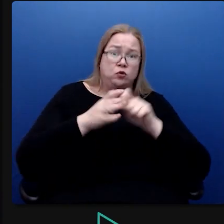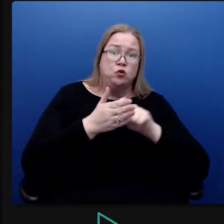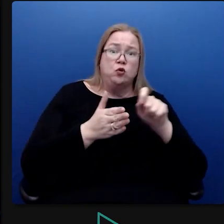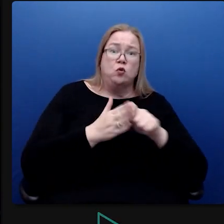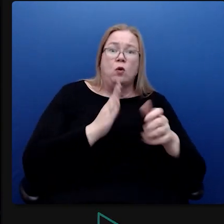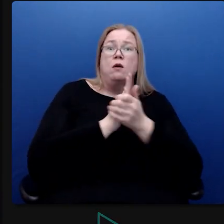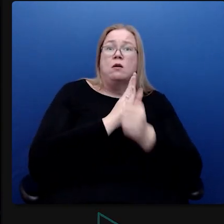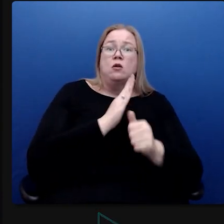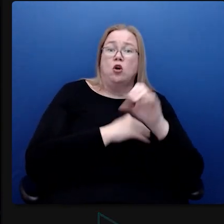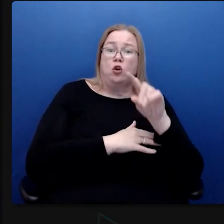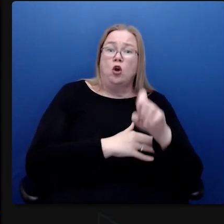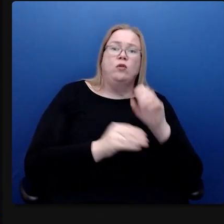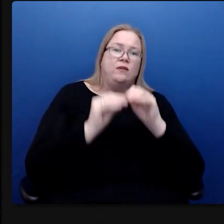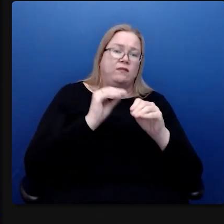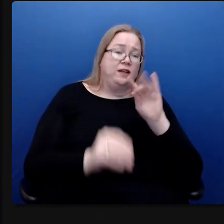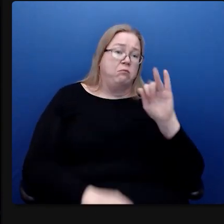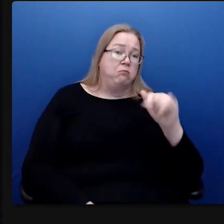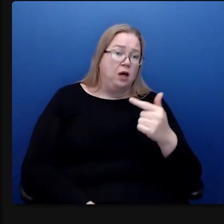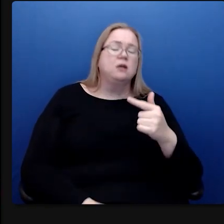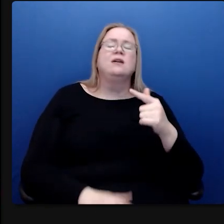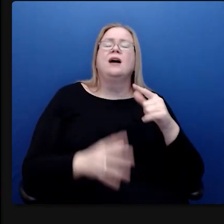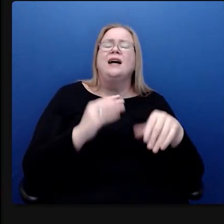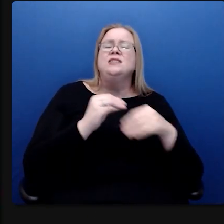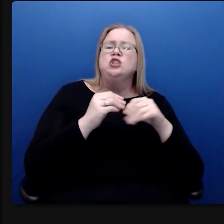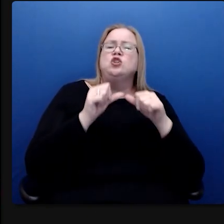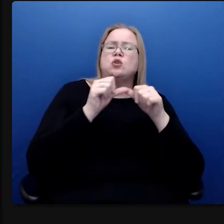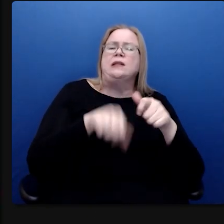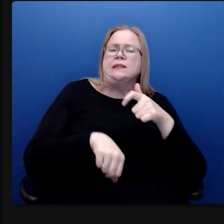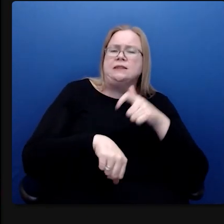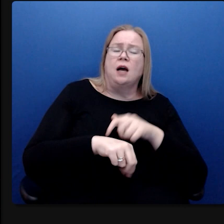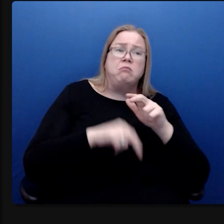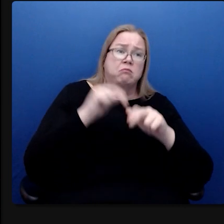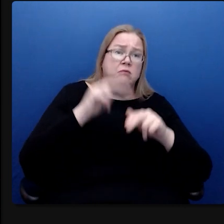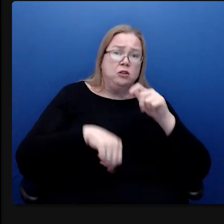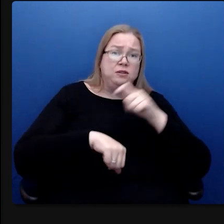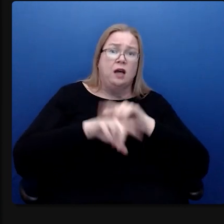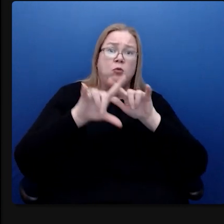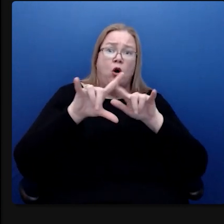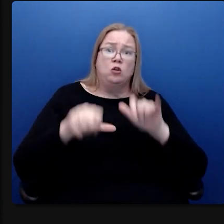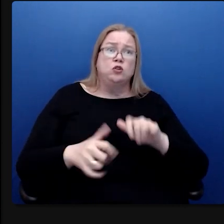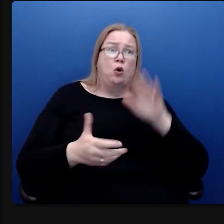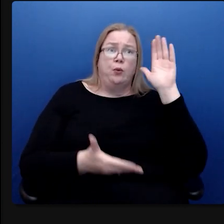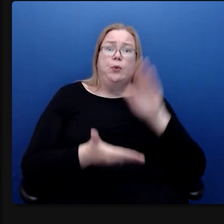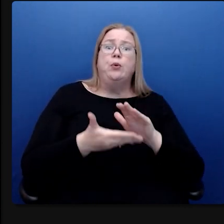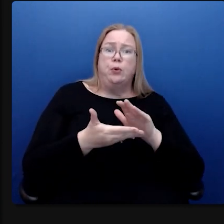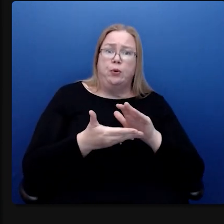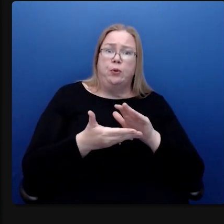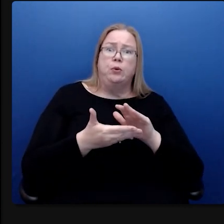to write quality code and fixed bugs. [David] In addition to link time, build times were also greatly reduced.